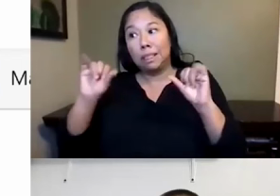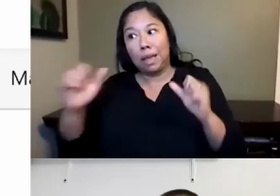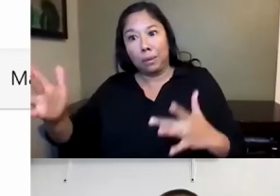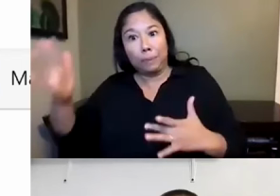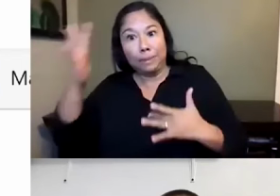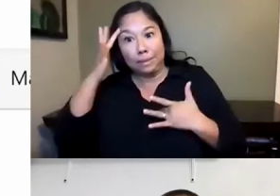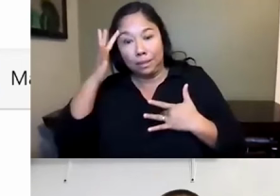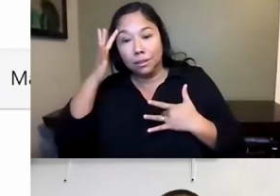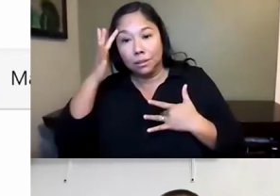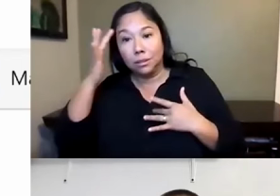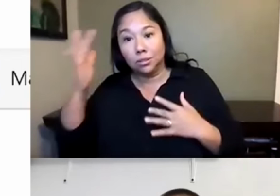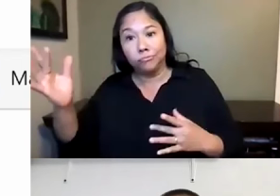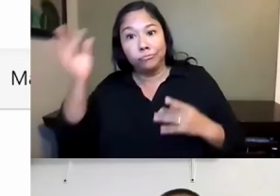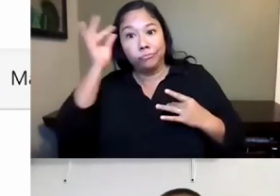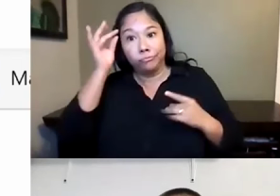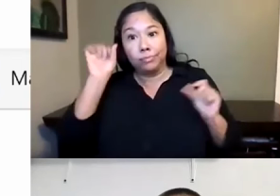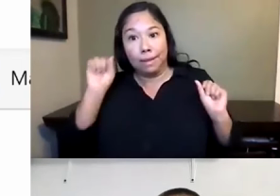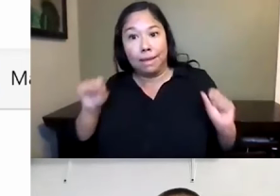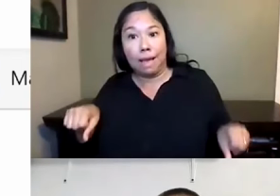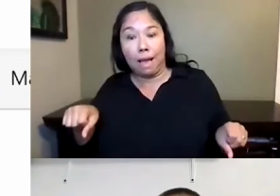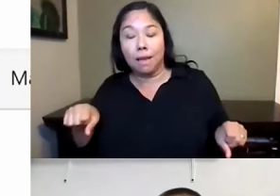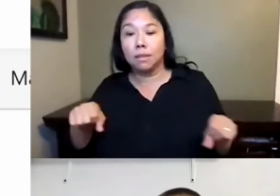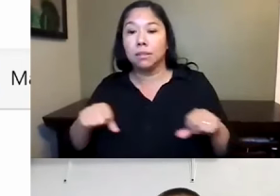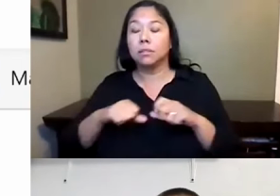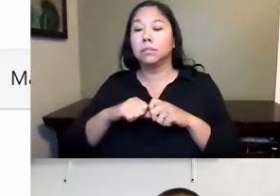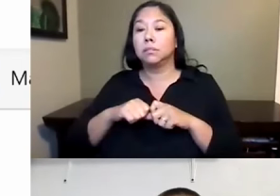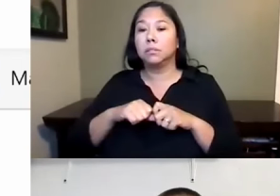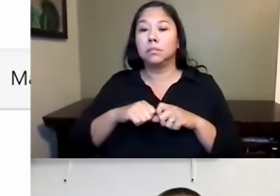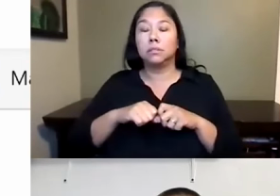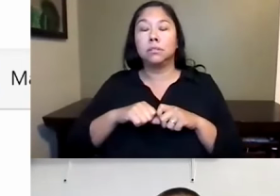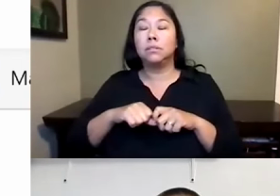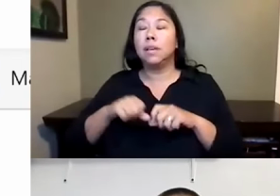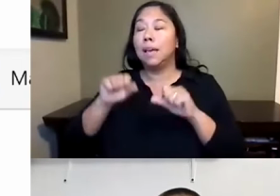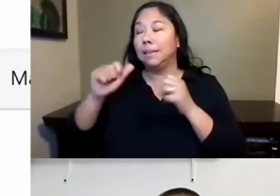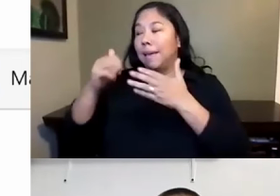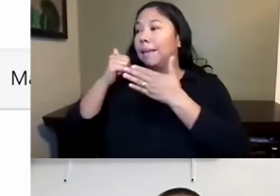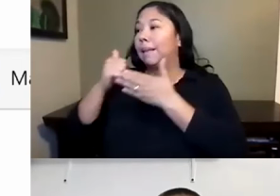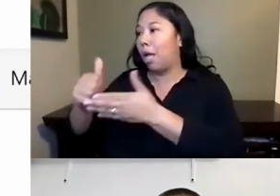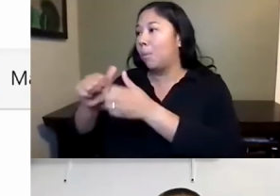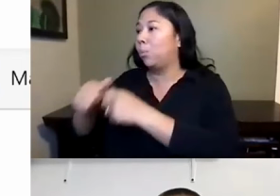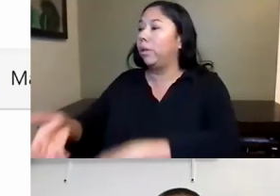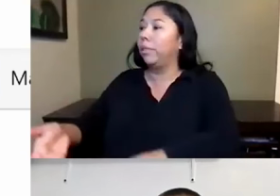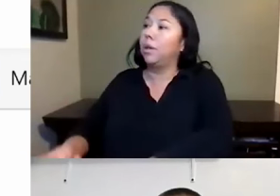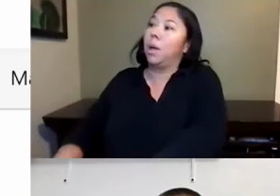It can help with being able to boost your immune system against it.